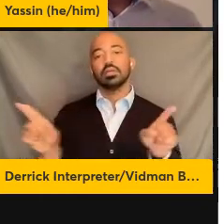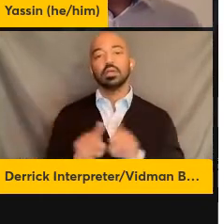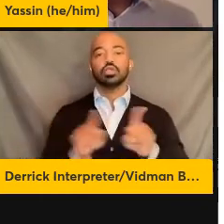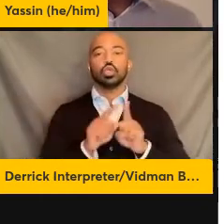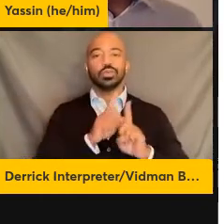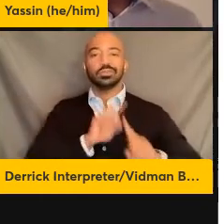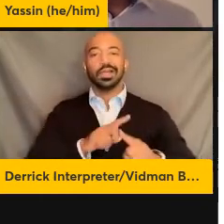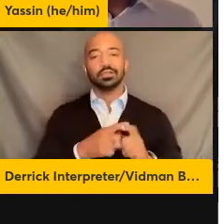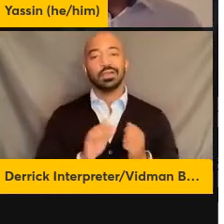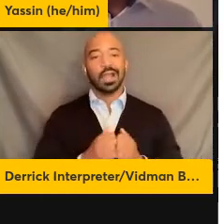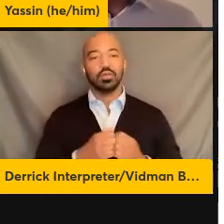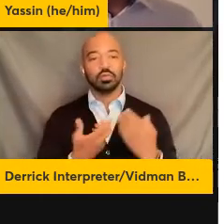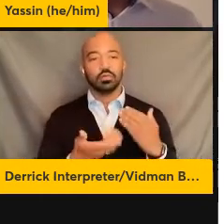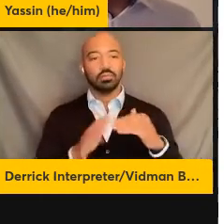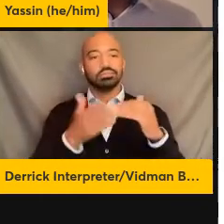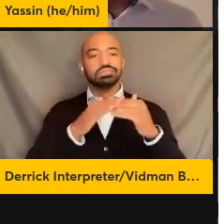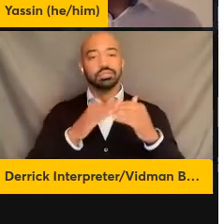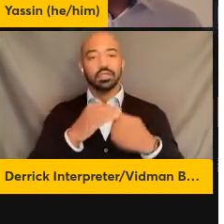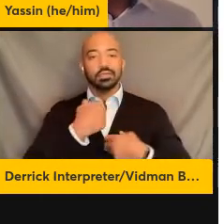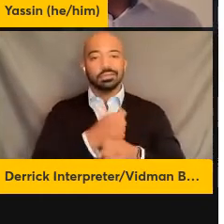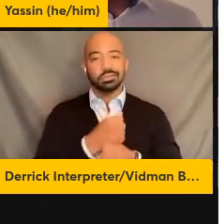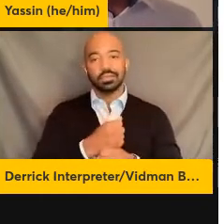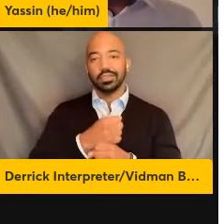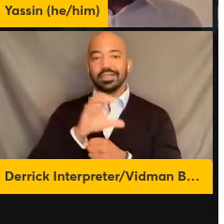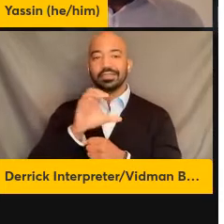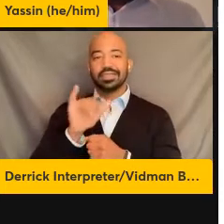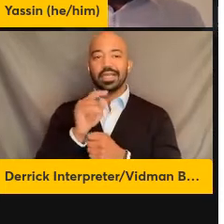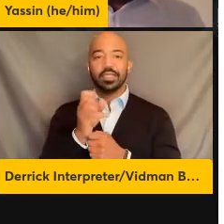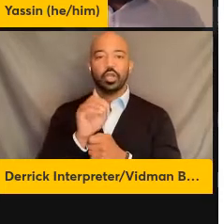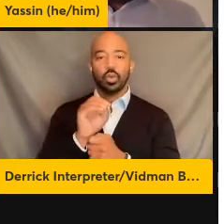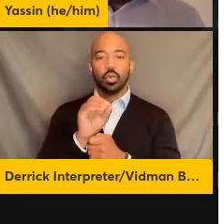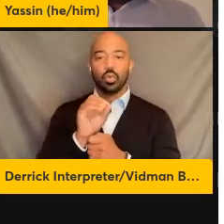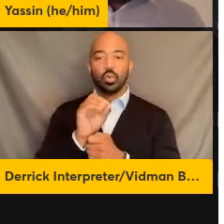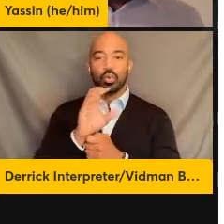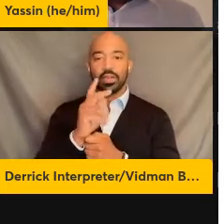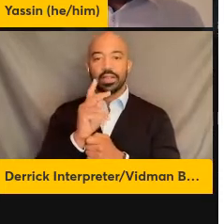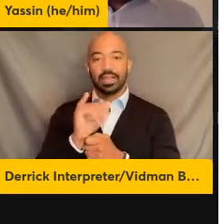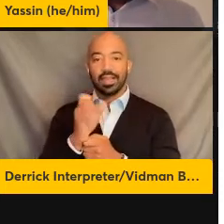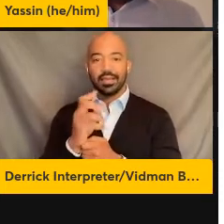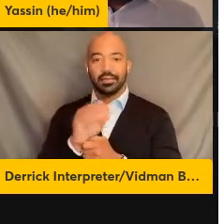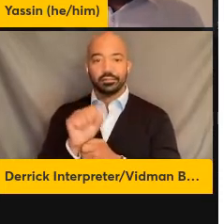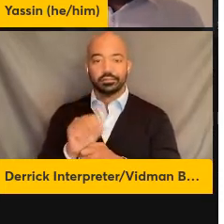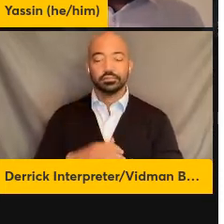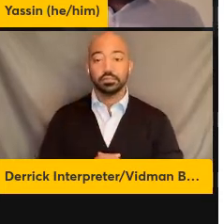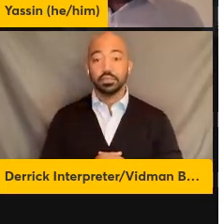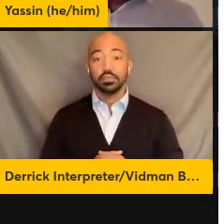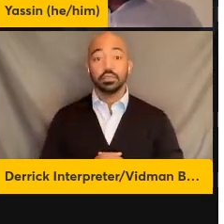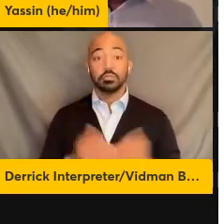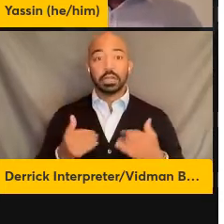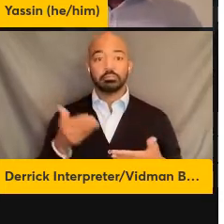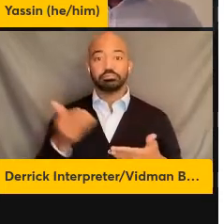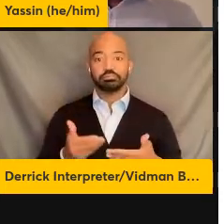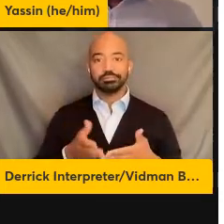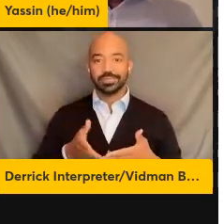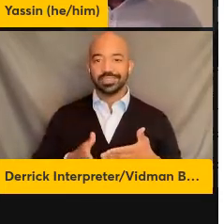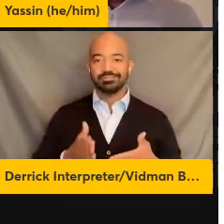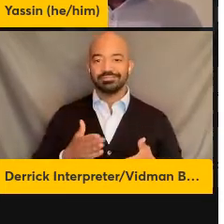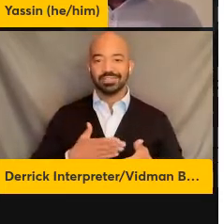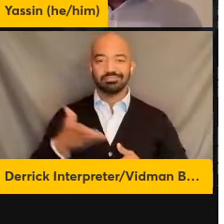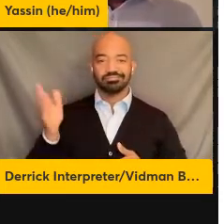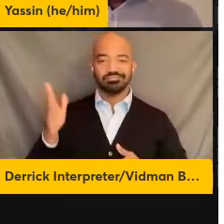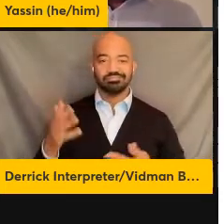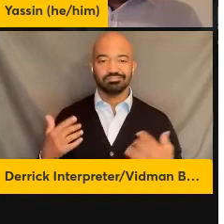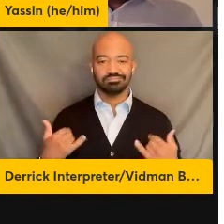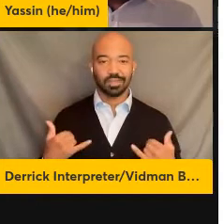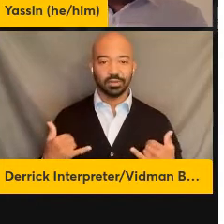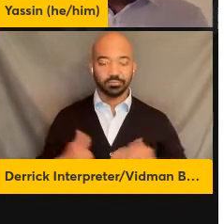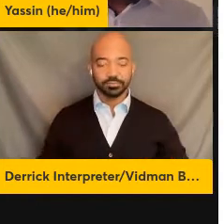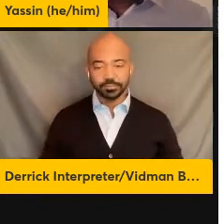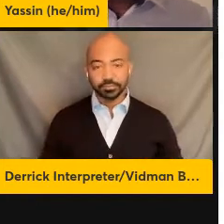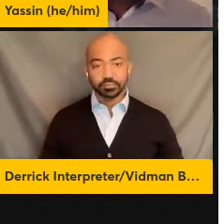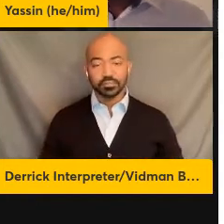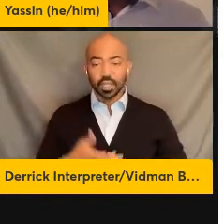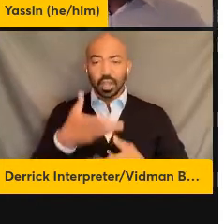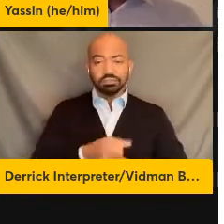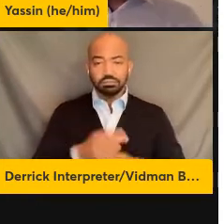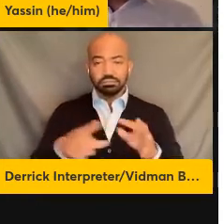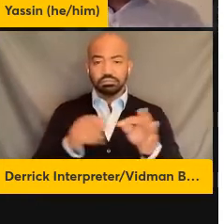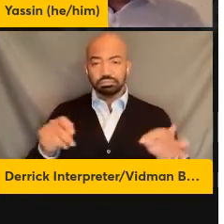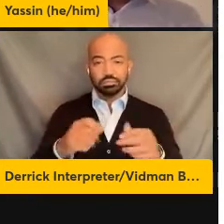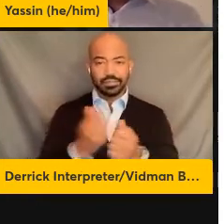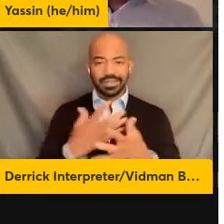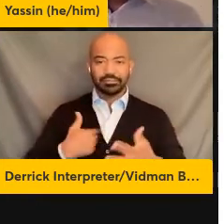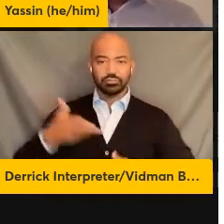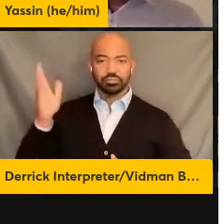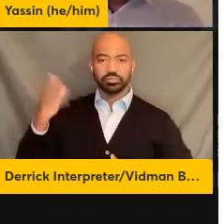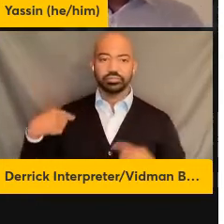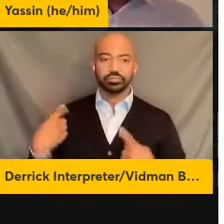increasing the production of their effector cytokines. So I'm at the end, actually. And I want to sum up what I told you now. So